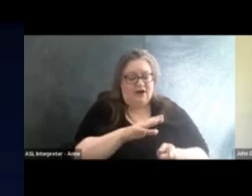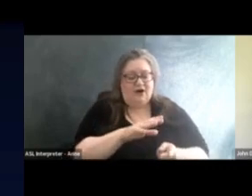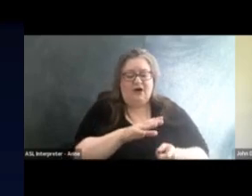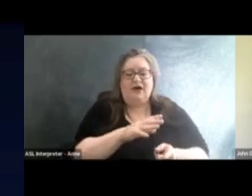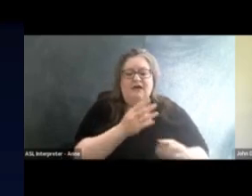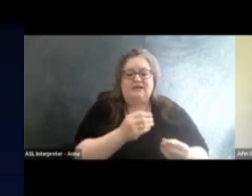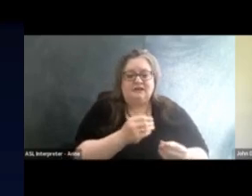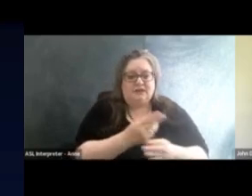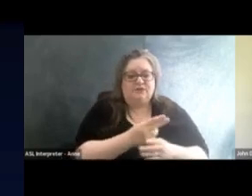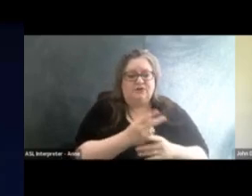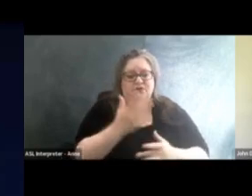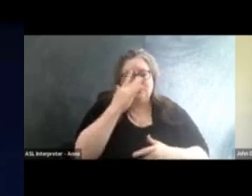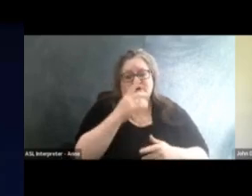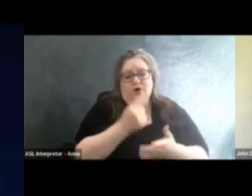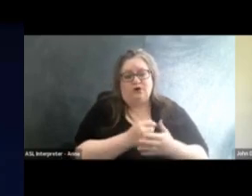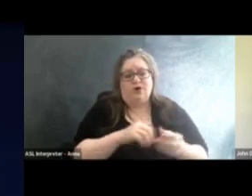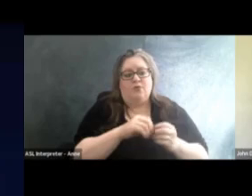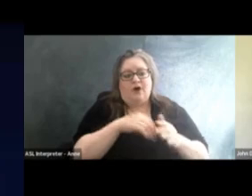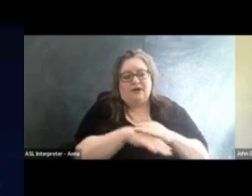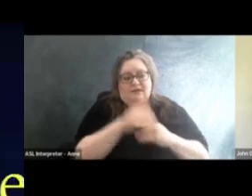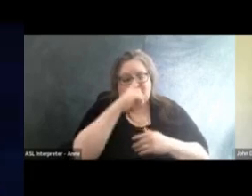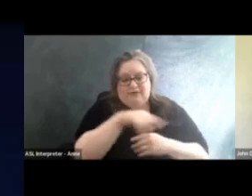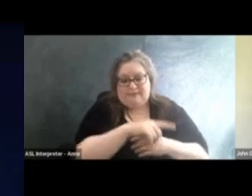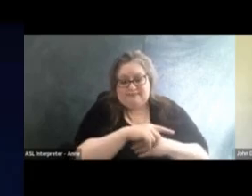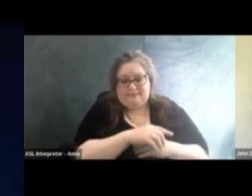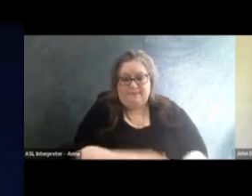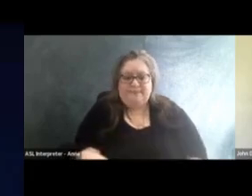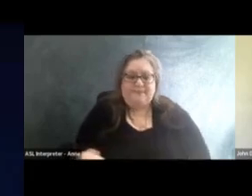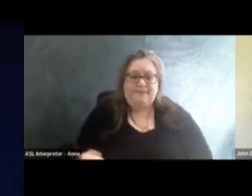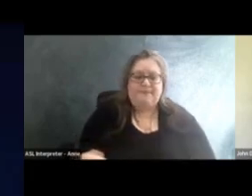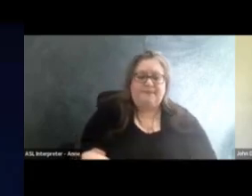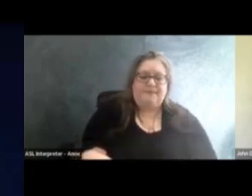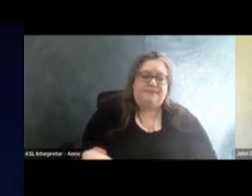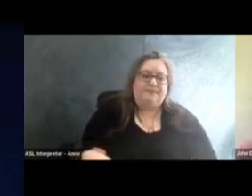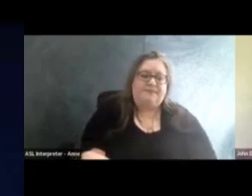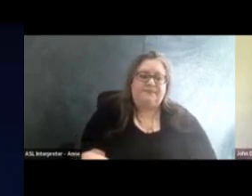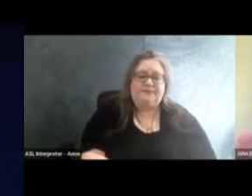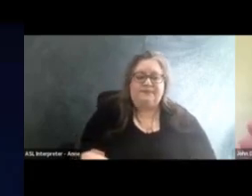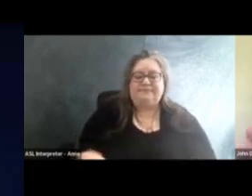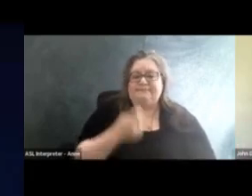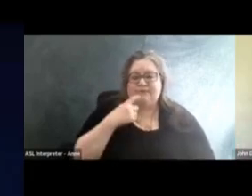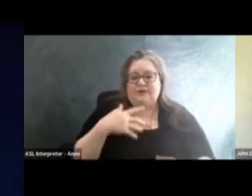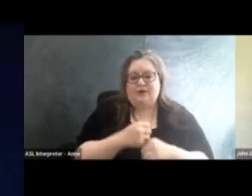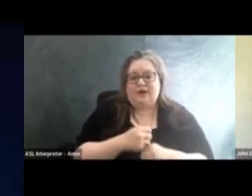more accessible to them. So just to wrap up, cognitive impairment